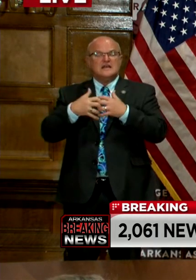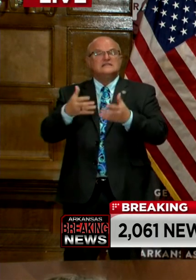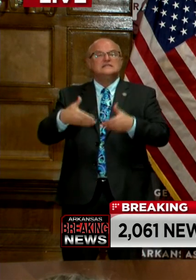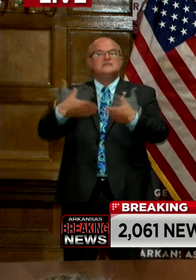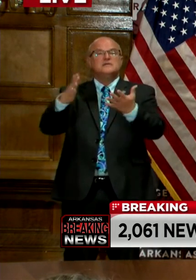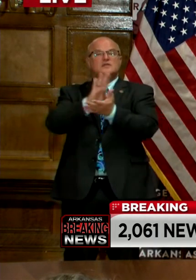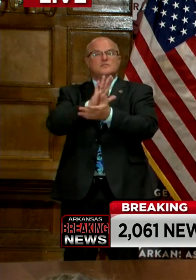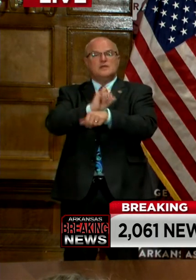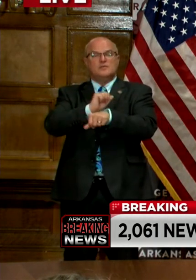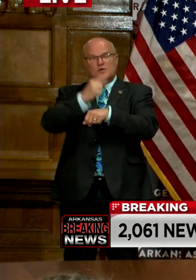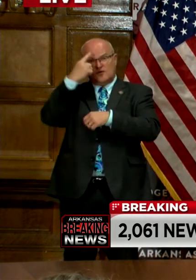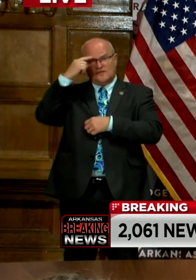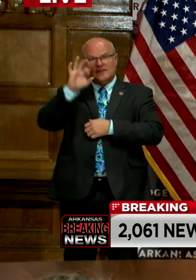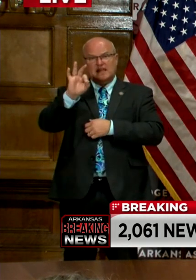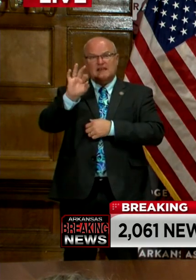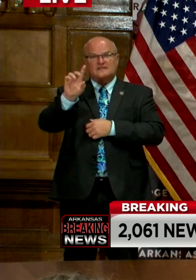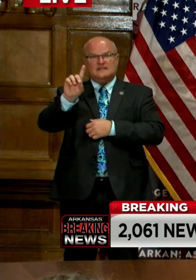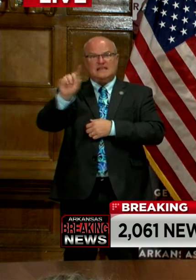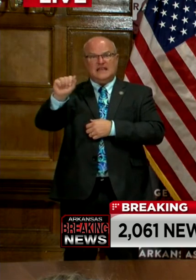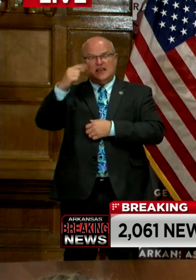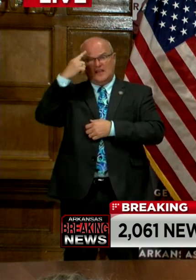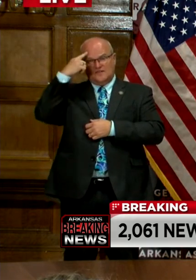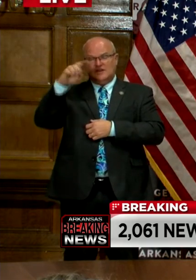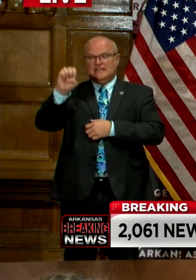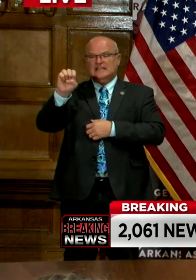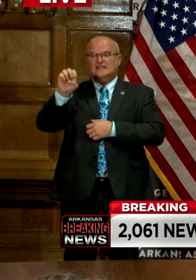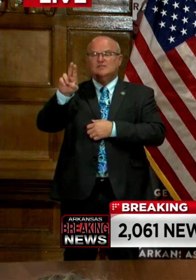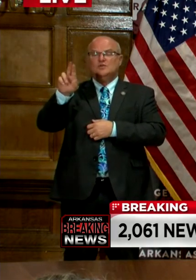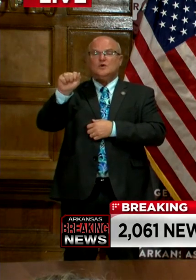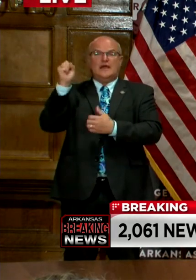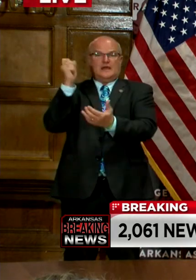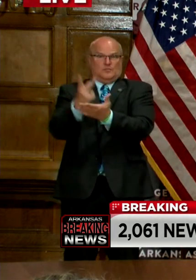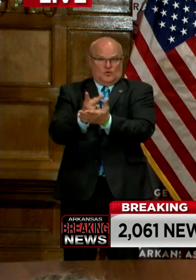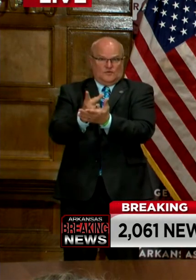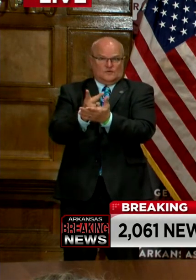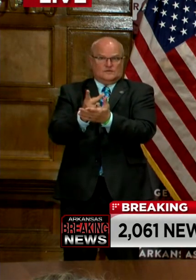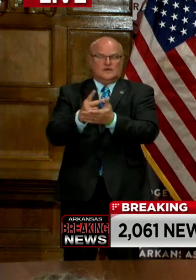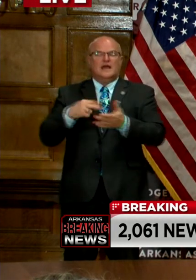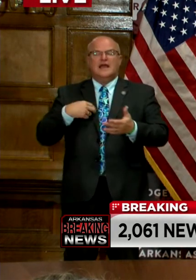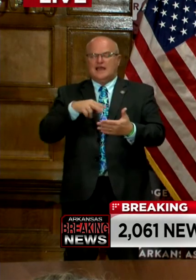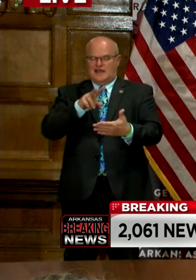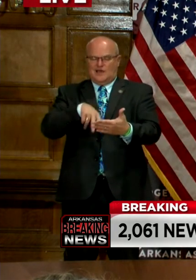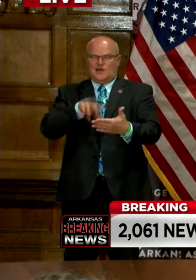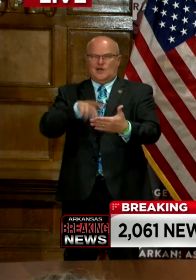LITERALLY WITHIN THE LAST HOUR, PFIZER, ONE OF VACCINE MANUFACTURING COMPANIES